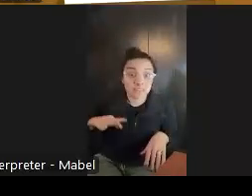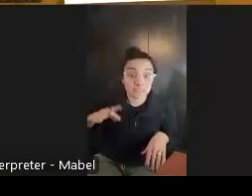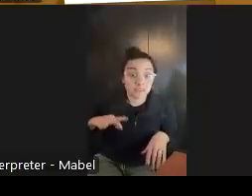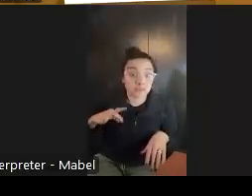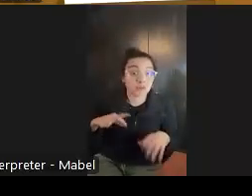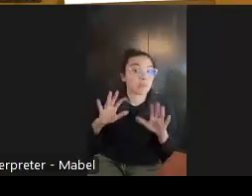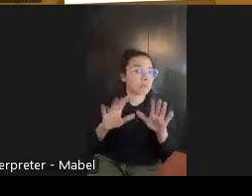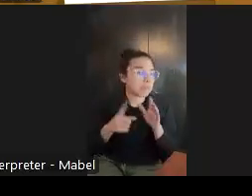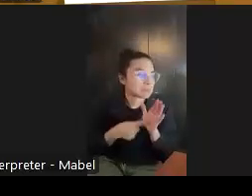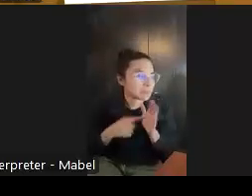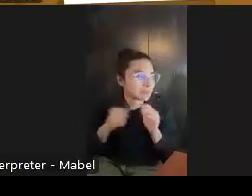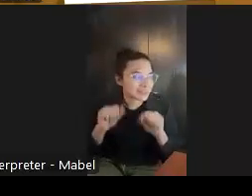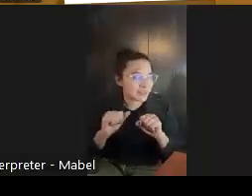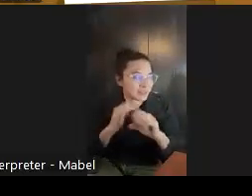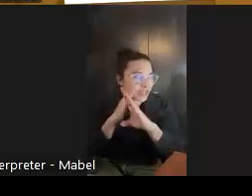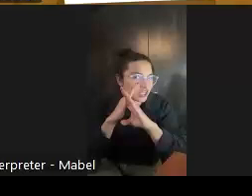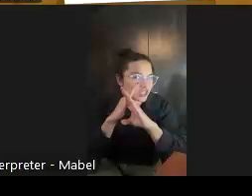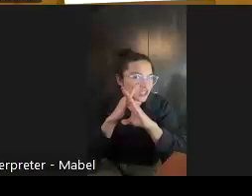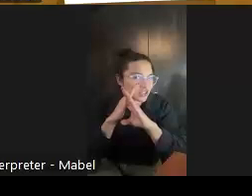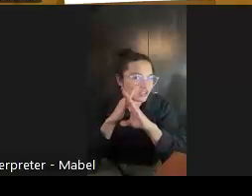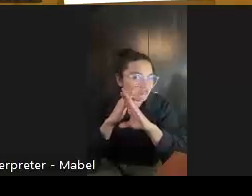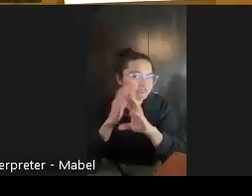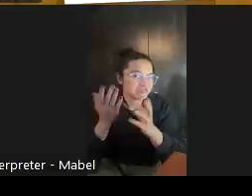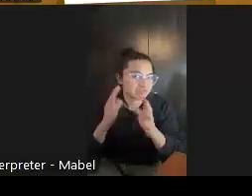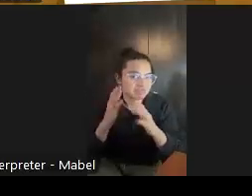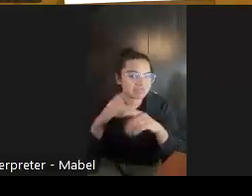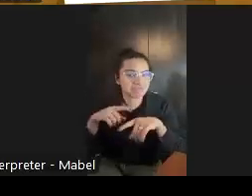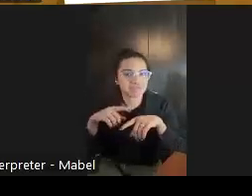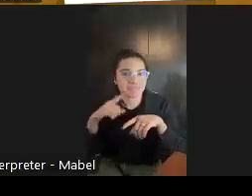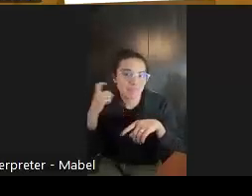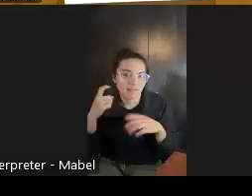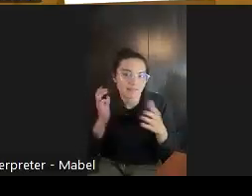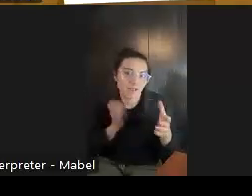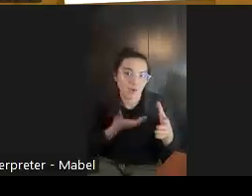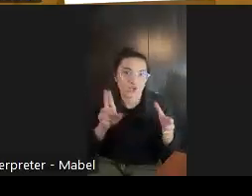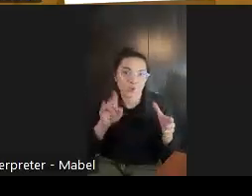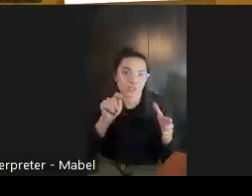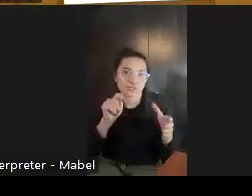barrier sometimes because of kind of how big our our unit is uh at that moment we do have to have